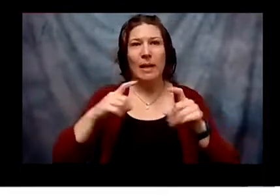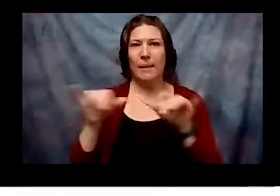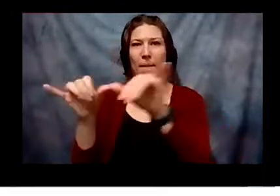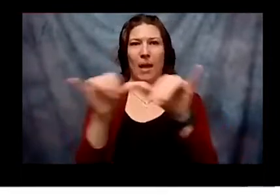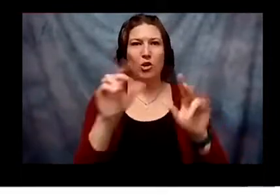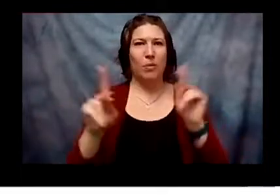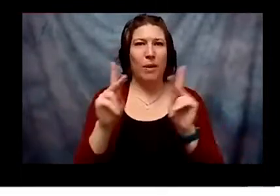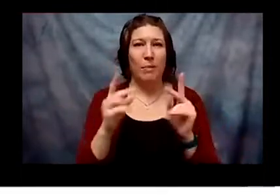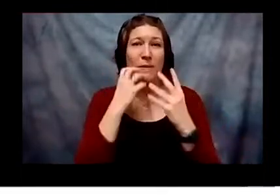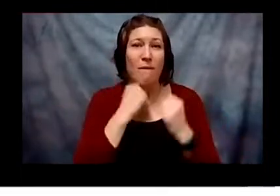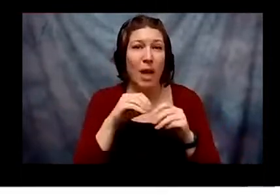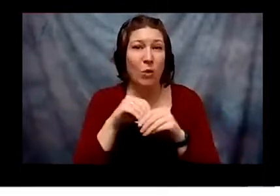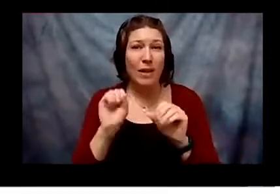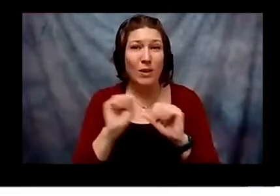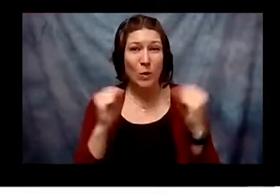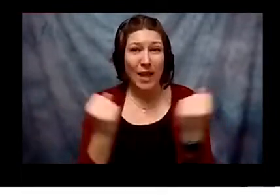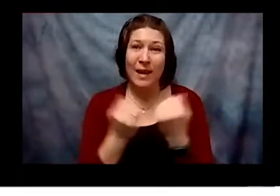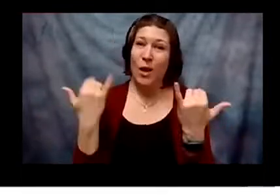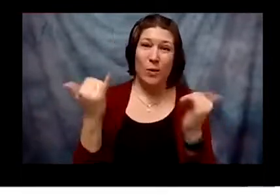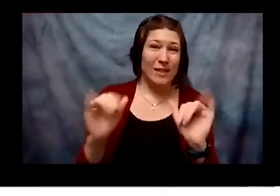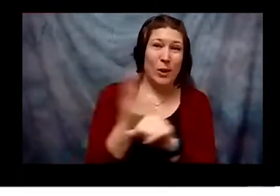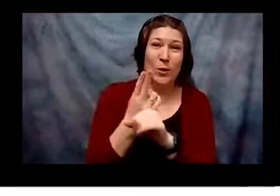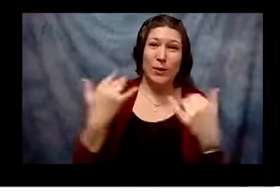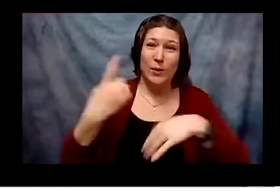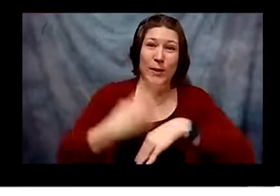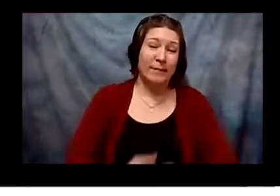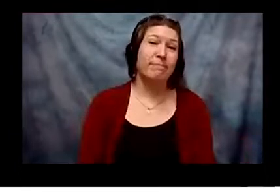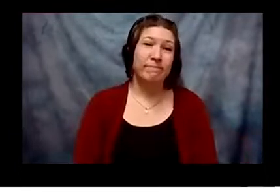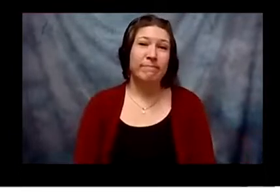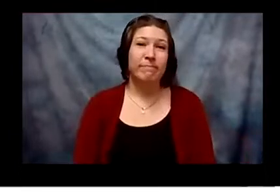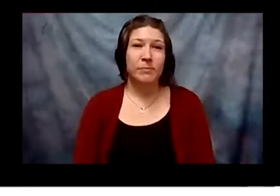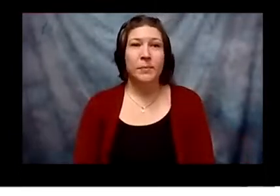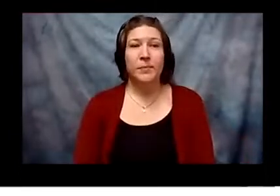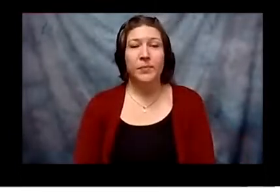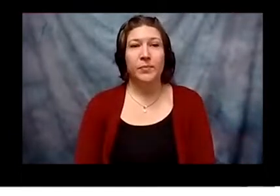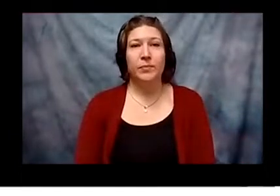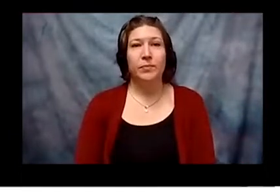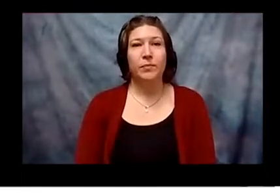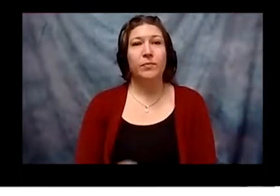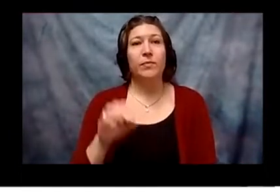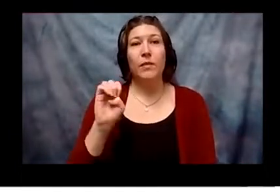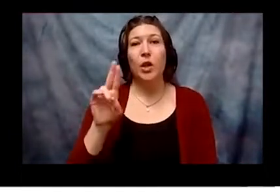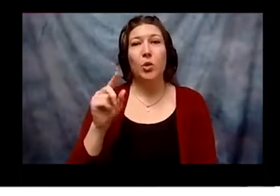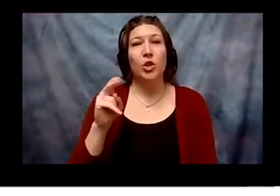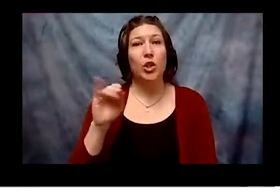and we still use it today. Eugenics flourished in the open popularity